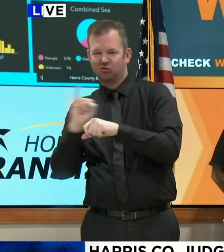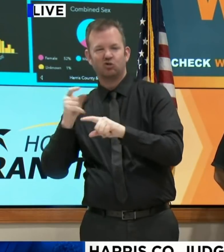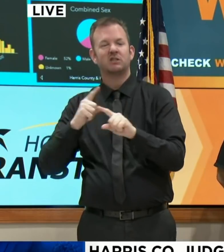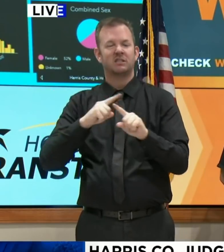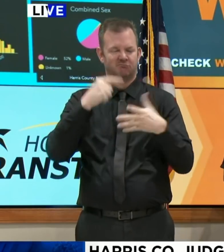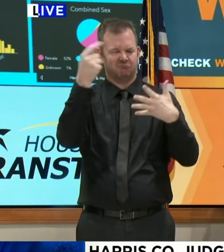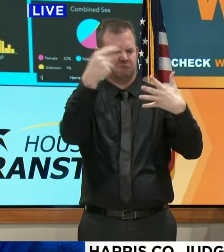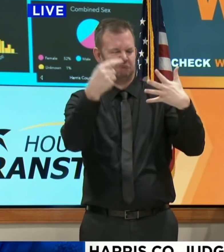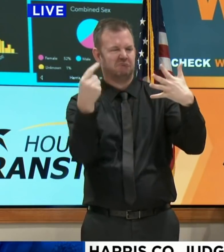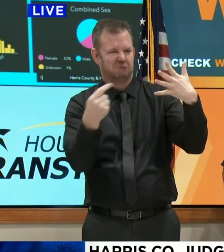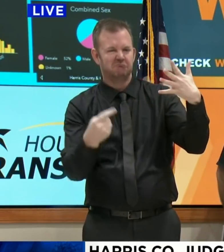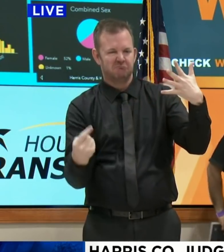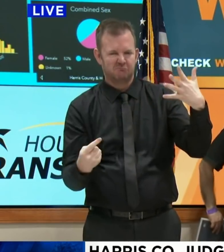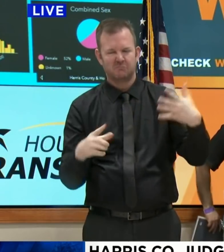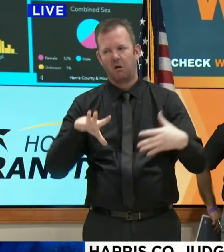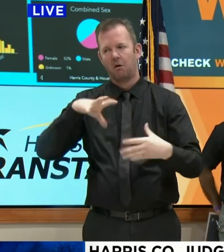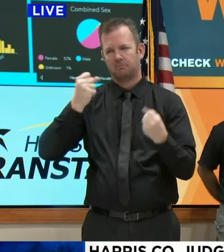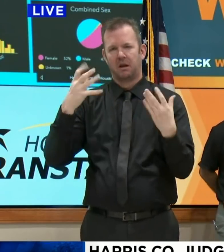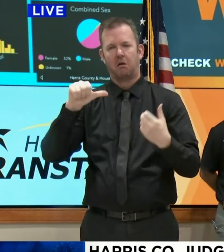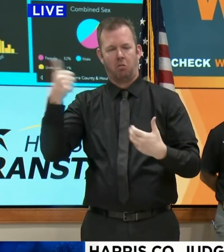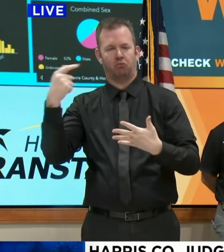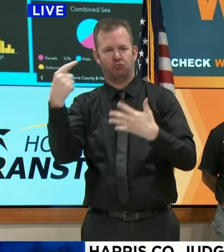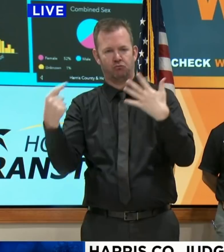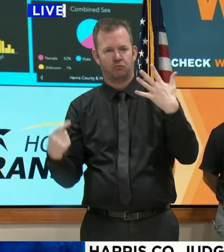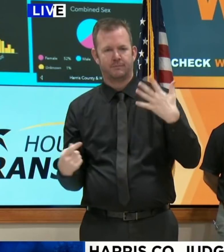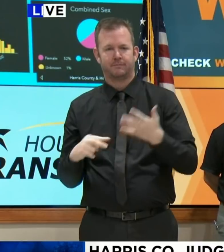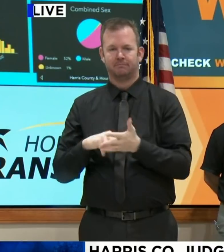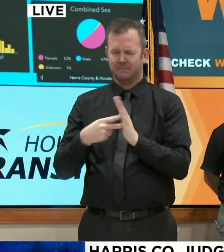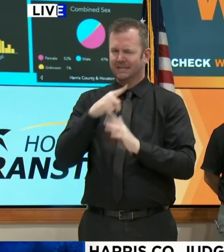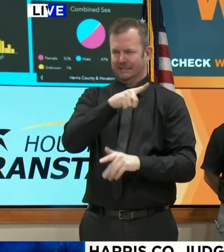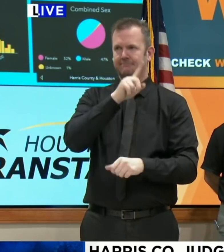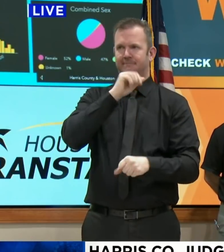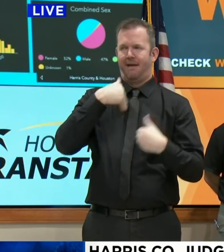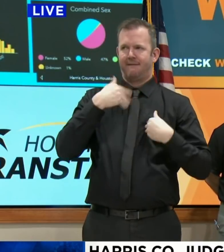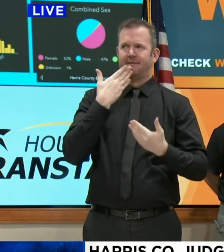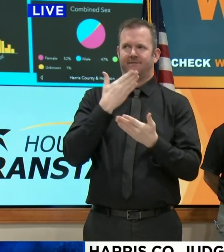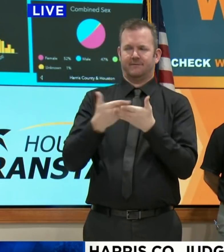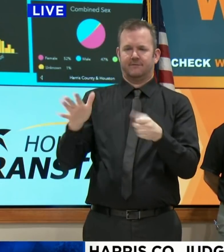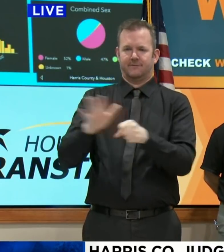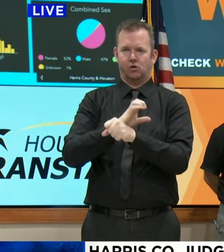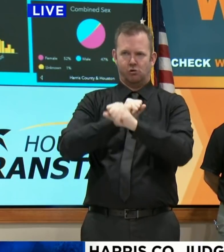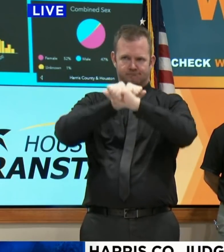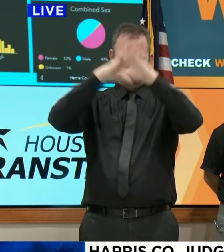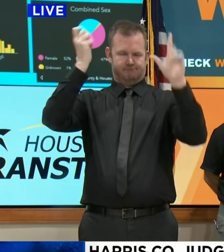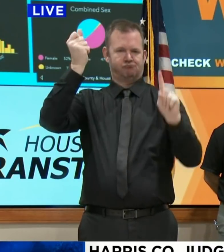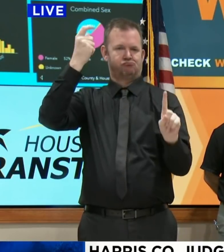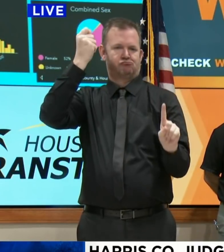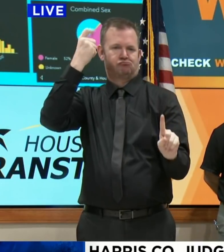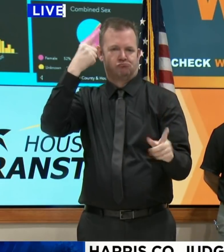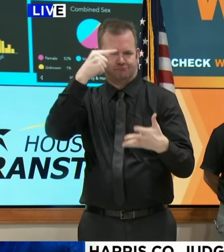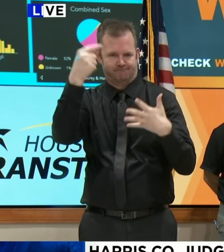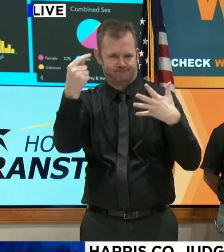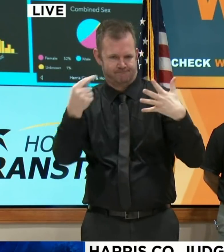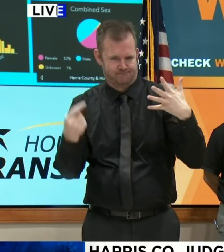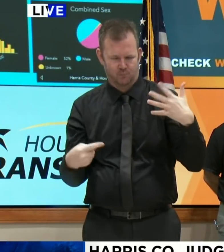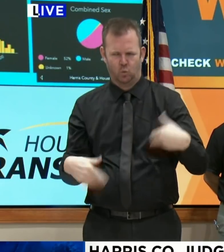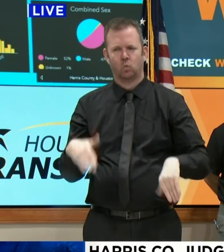energy resources, human services business and industry and others. Most importantly, and others. Most importantly, he is no stranger to